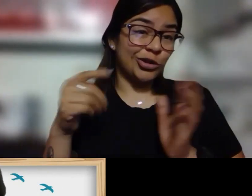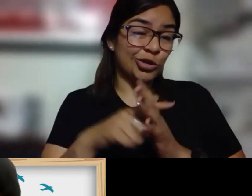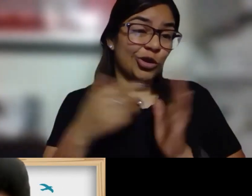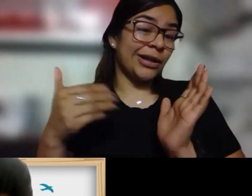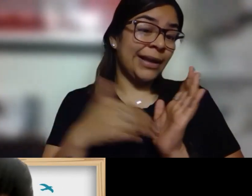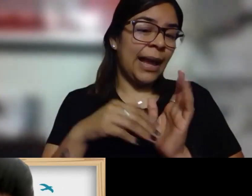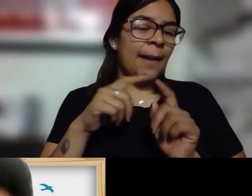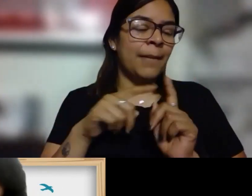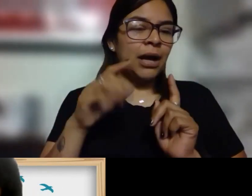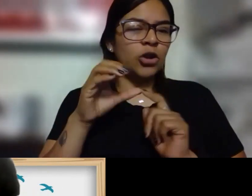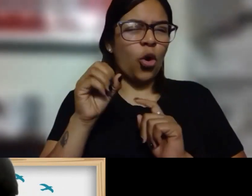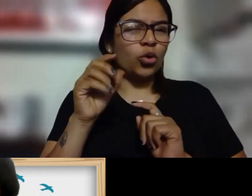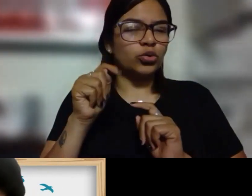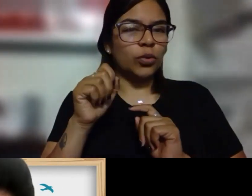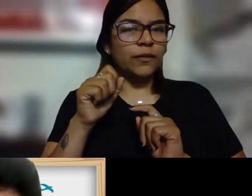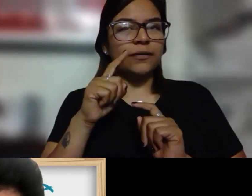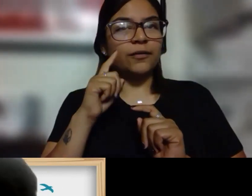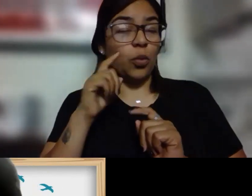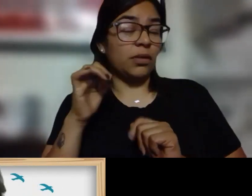we don't have exact date right now we're as Carl mentioned we're going through the